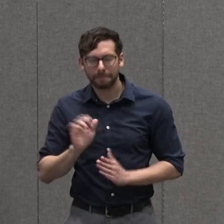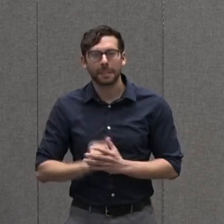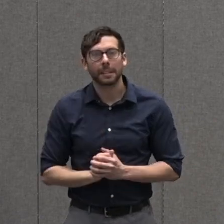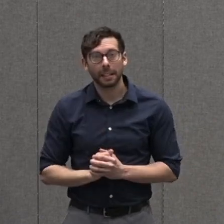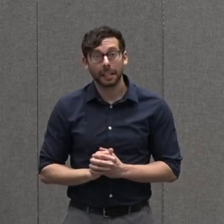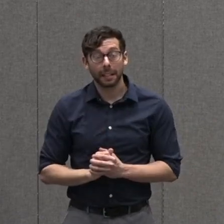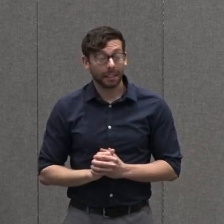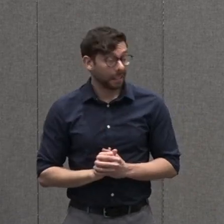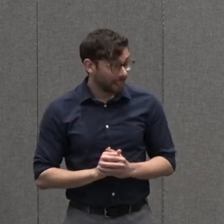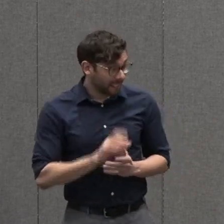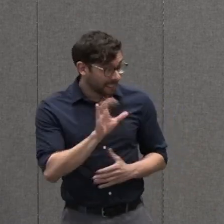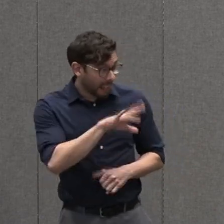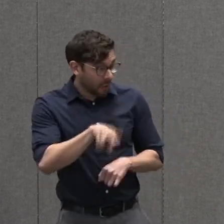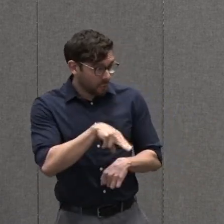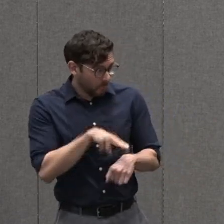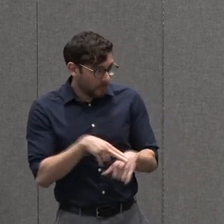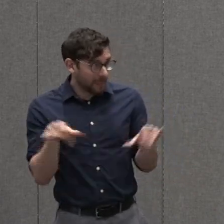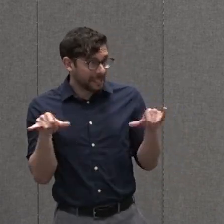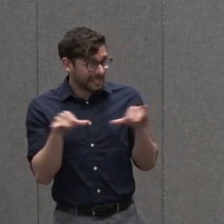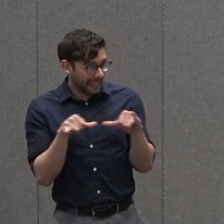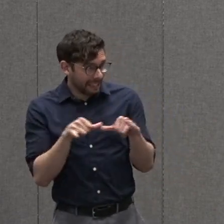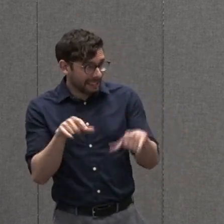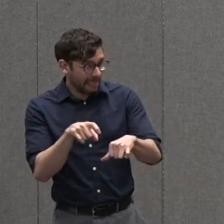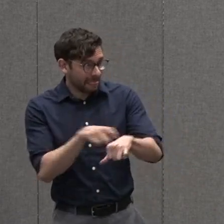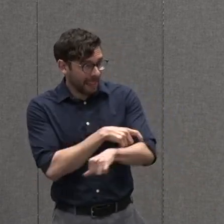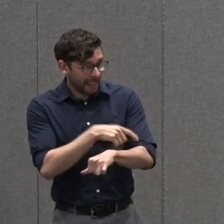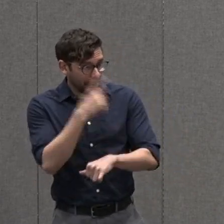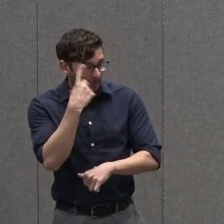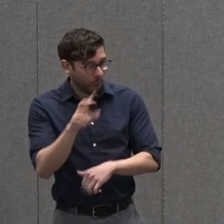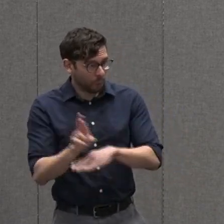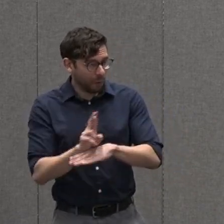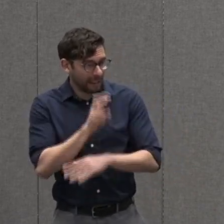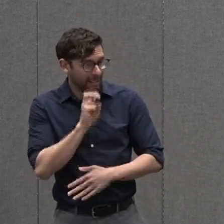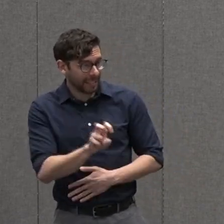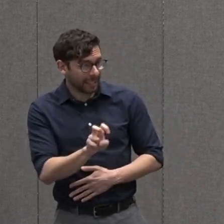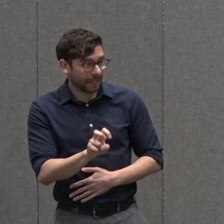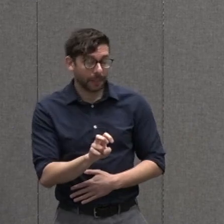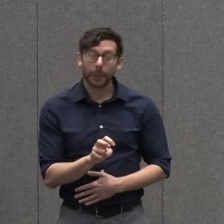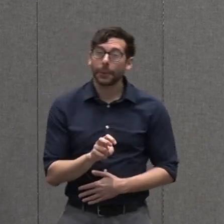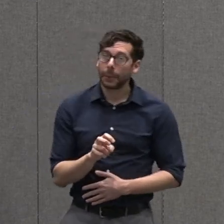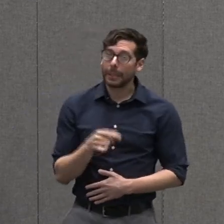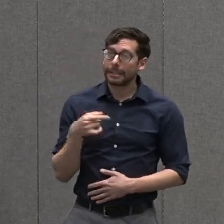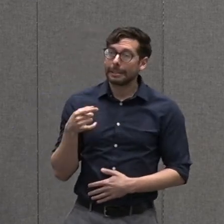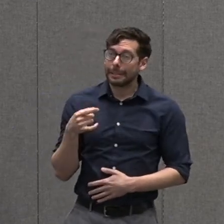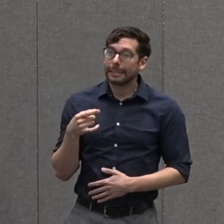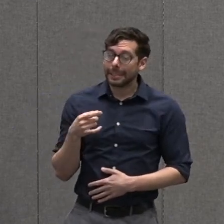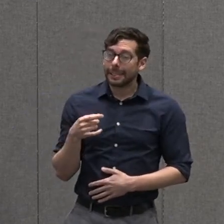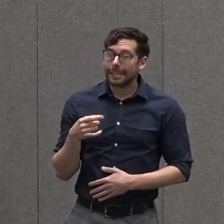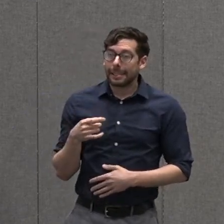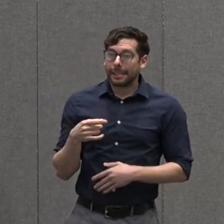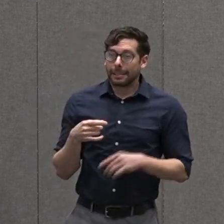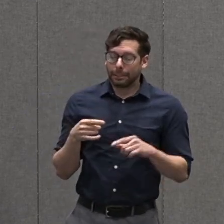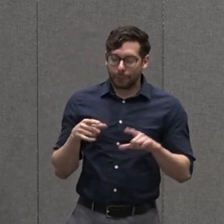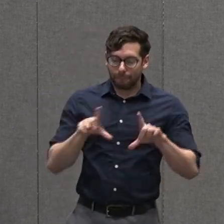of what a rattler would be? Well, this is a pretty good size snake. This one is probably a little over five feet.